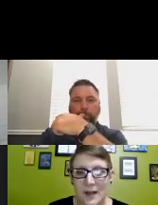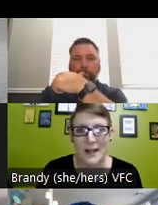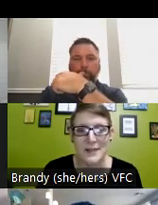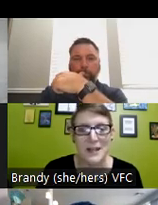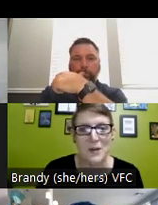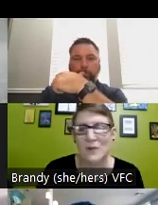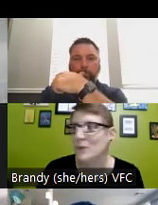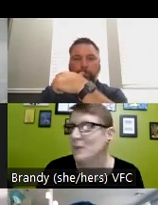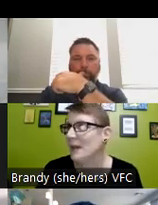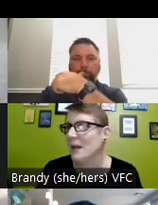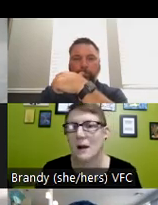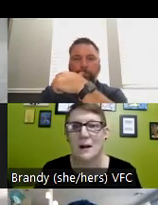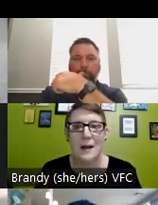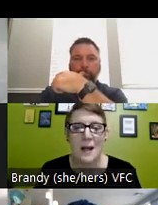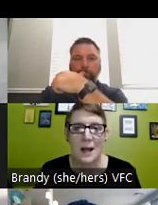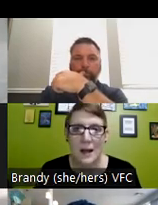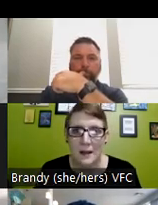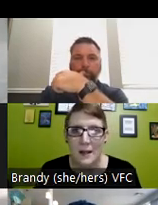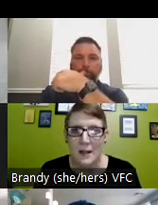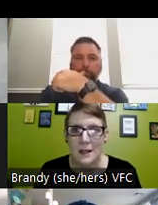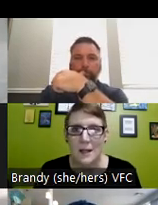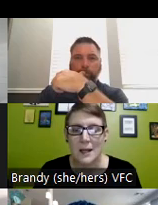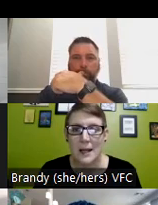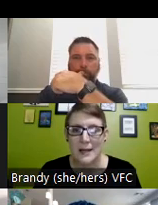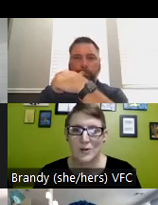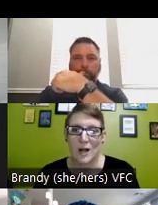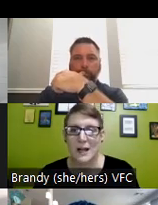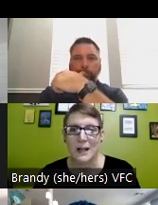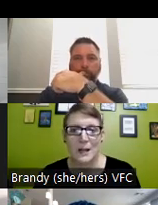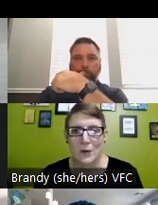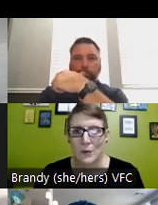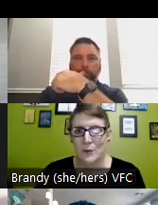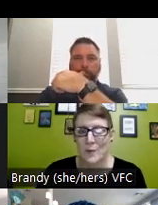Again, thank you all for being here. As you're logging in, if you